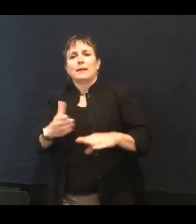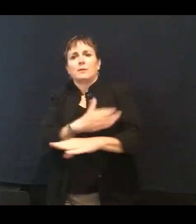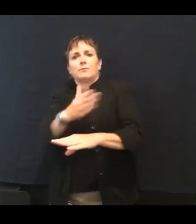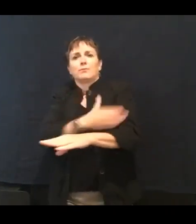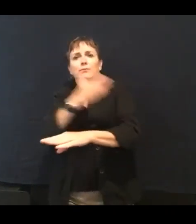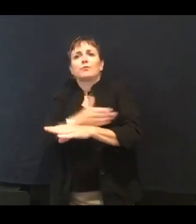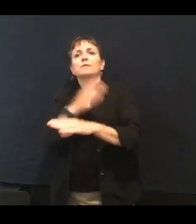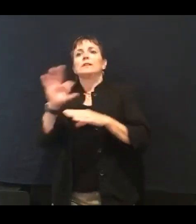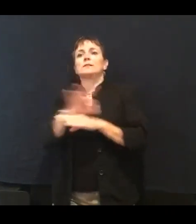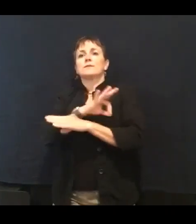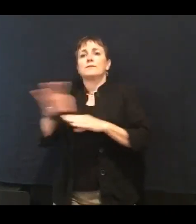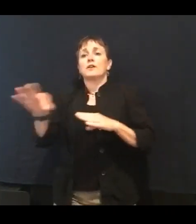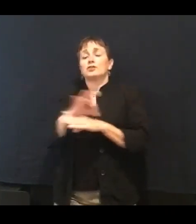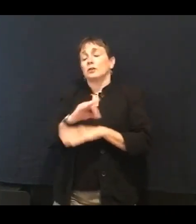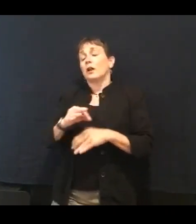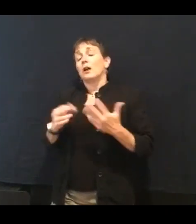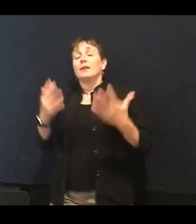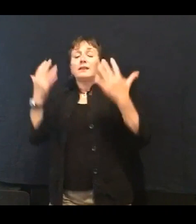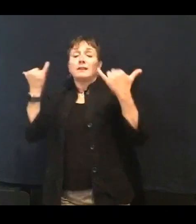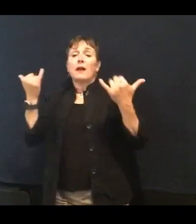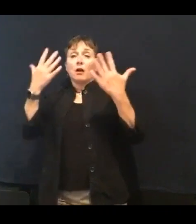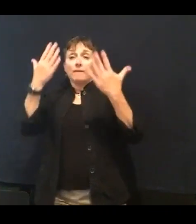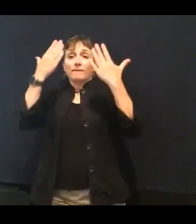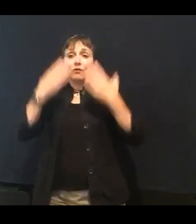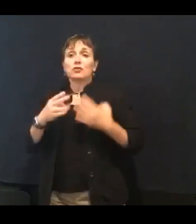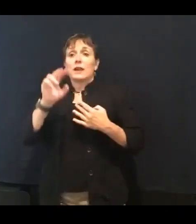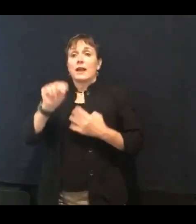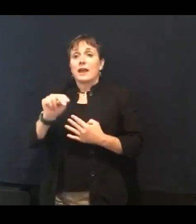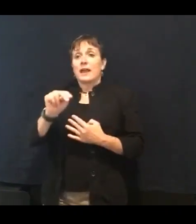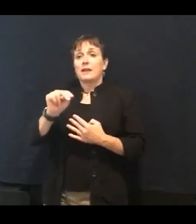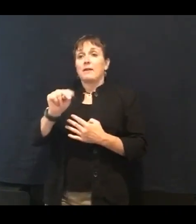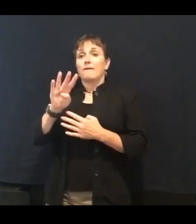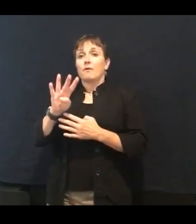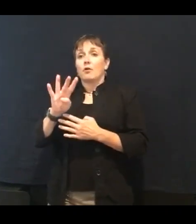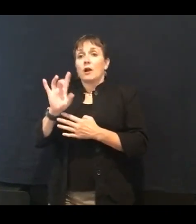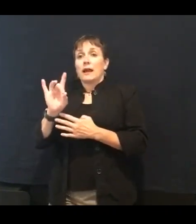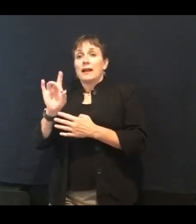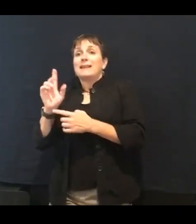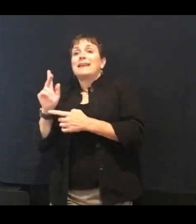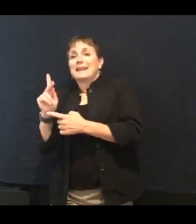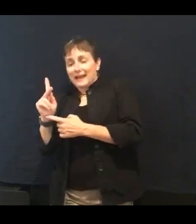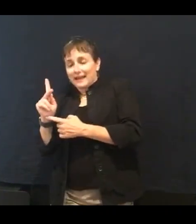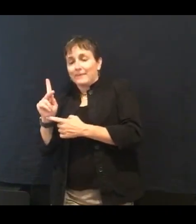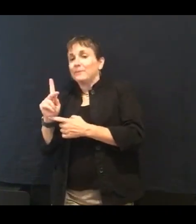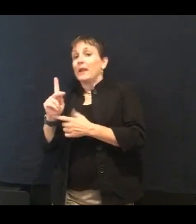mutation, glycosylation cannot be carried out, thus altering